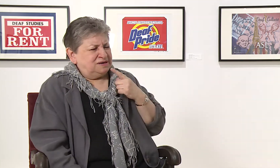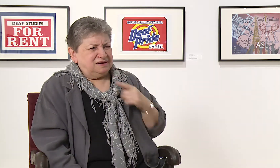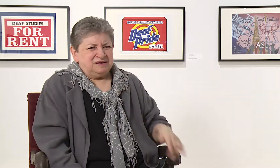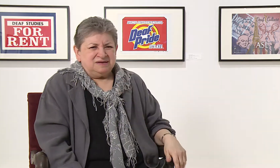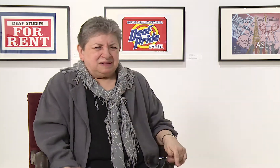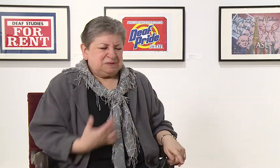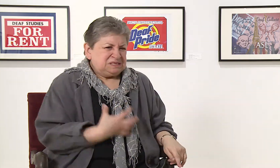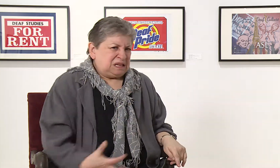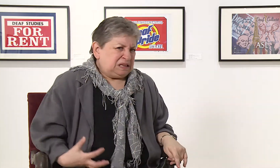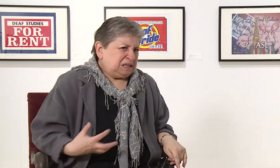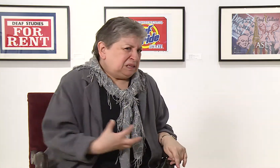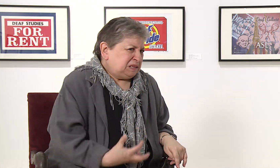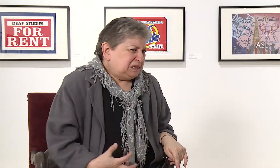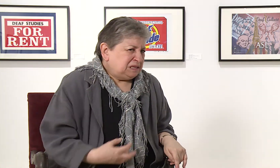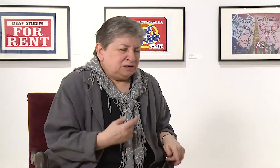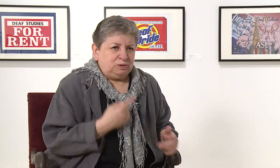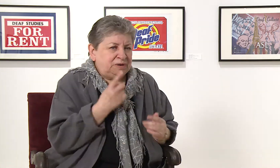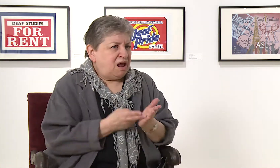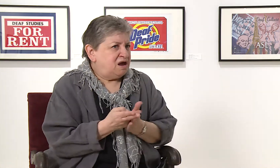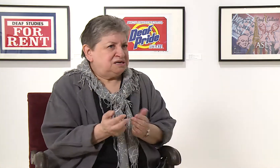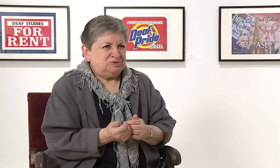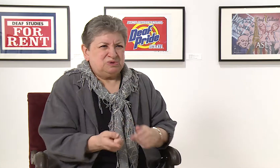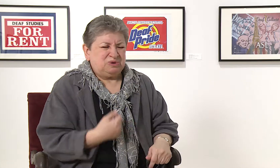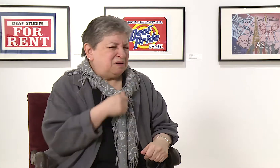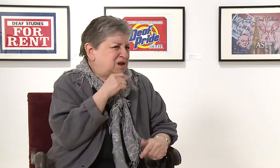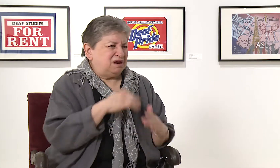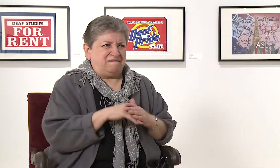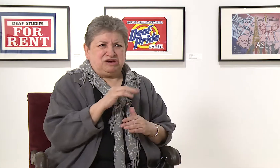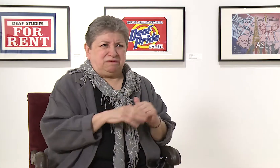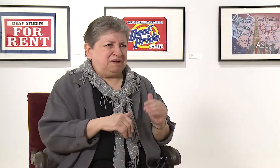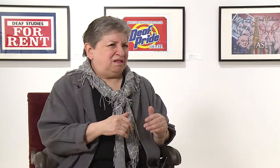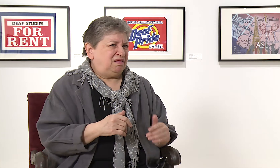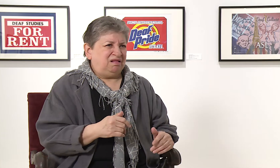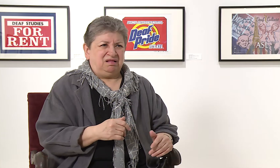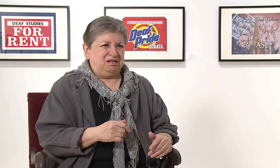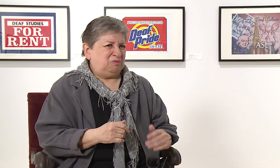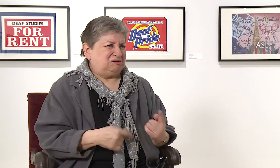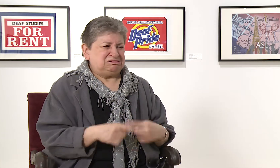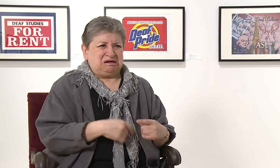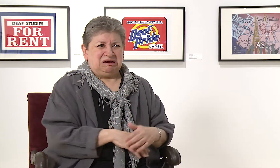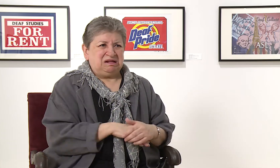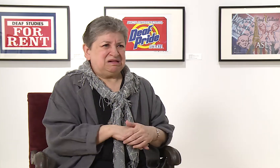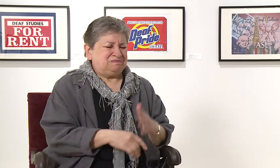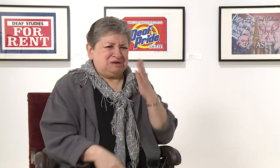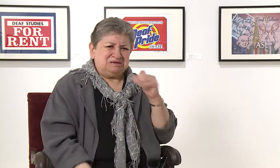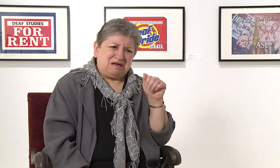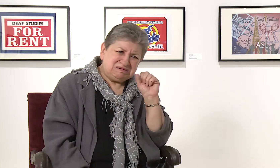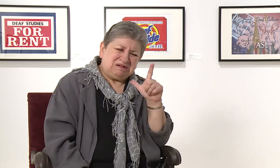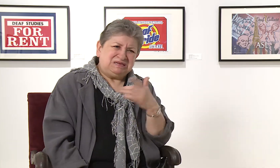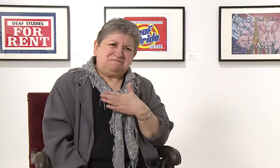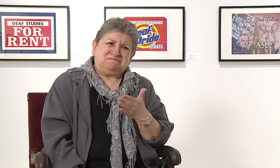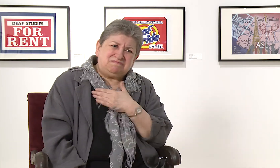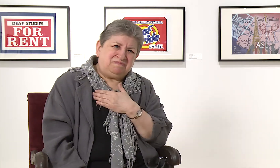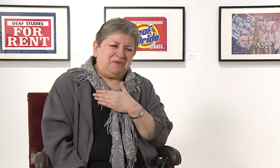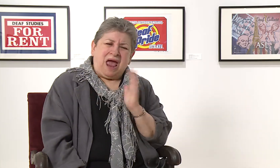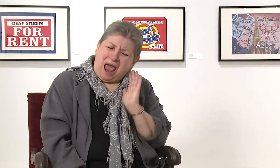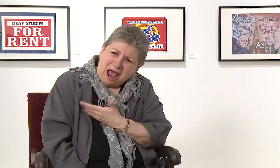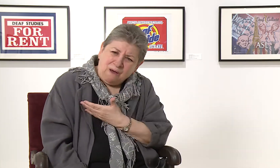And I remember her telling me that she was just so upset about the whole thing, that she wasn't comfortable creating content